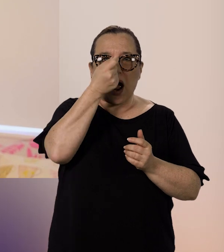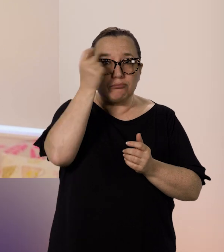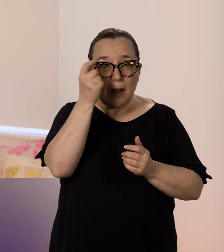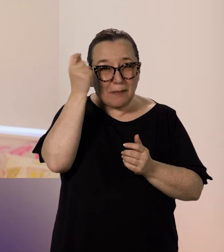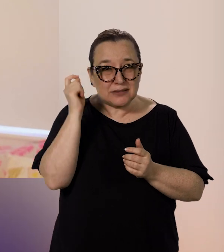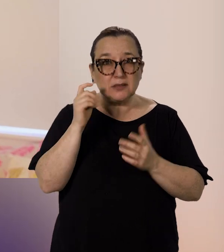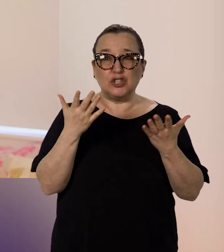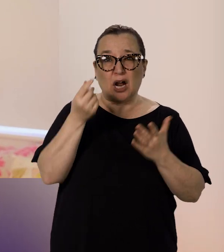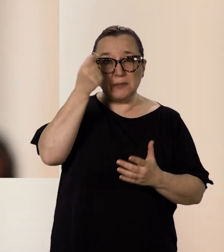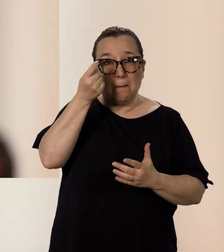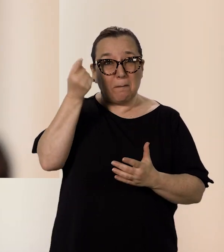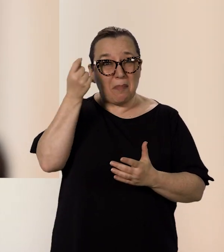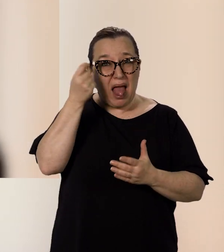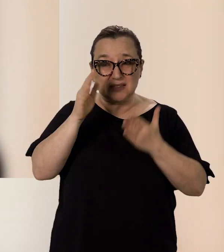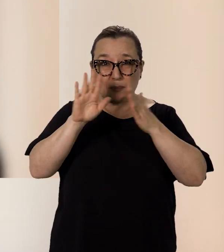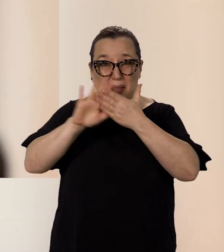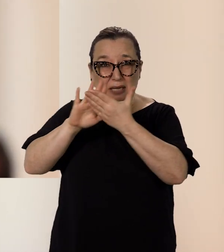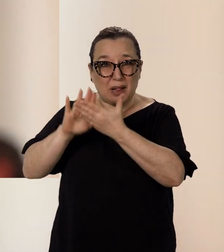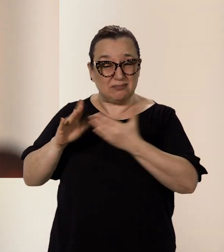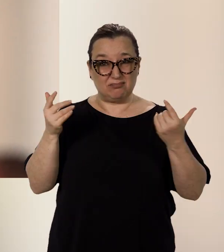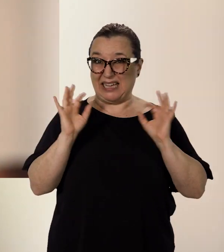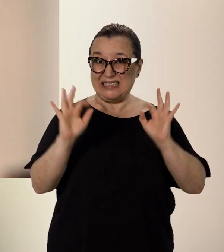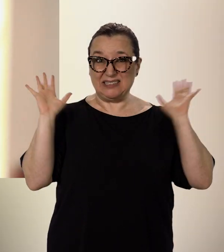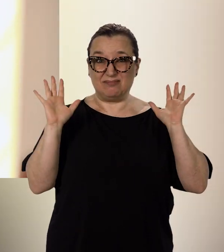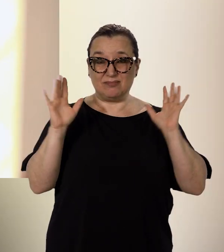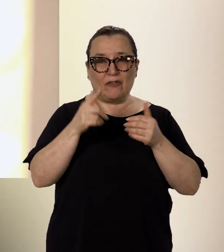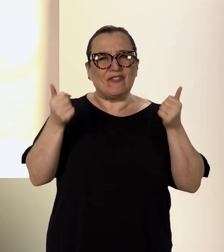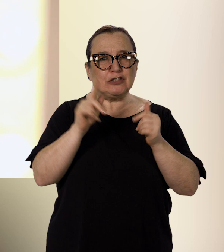makes the difference. What you can do to finish it off, we can put some lipstick on, if you